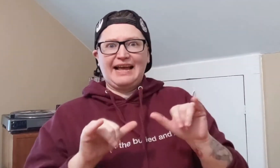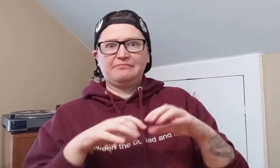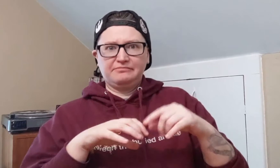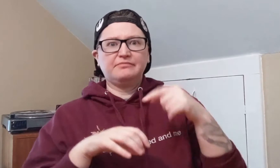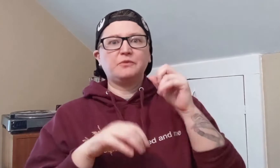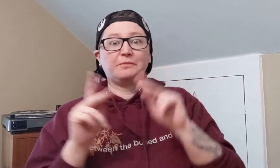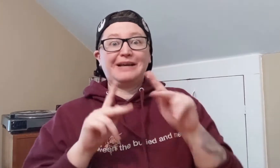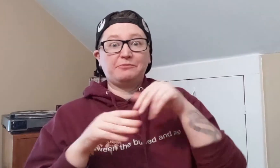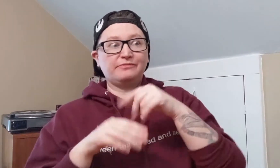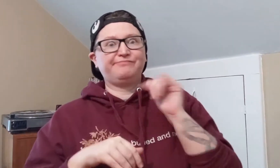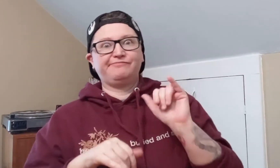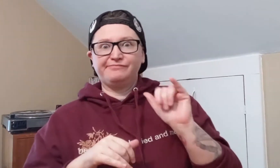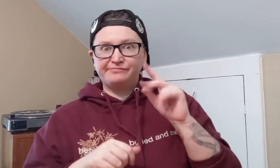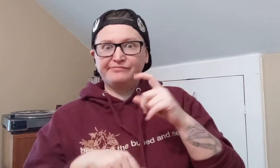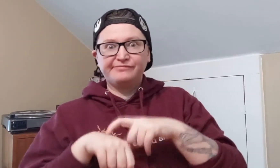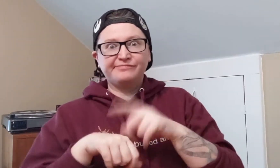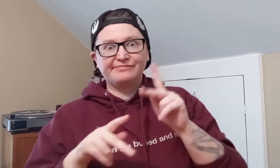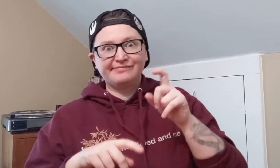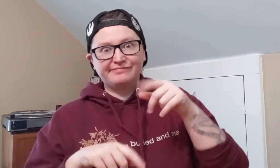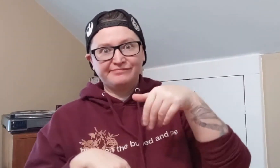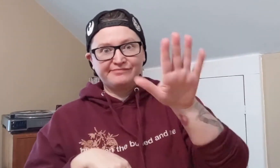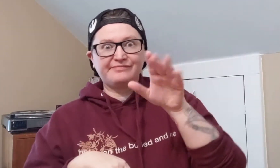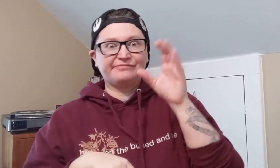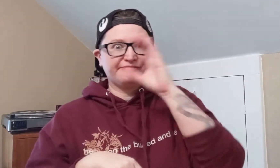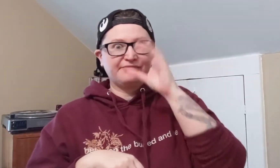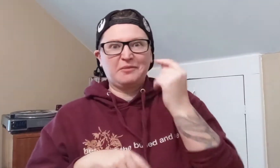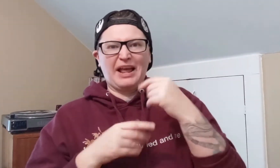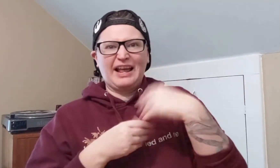So, it's the First City it always stays there and so obviously now you have this First City